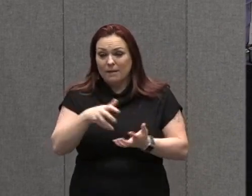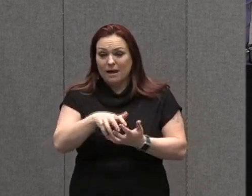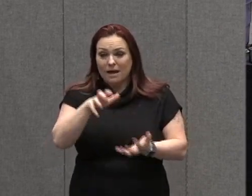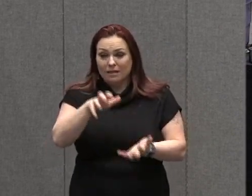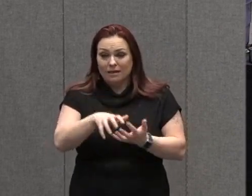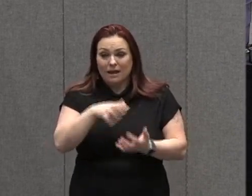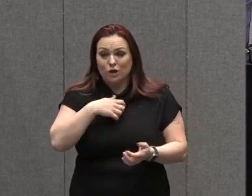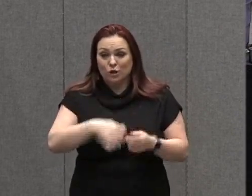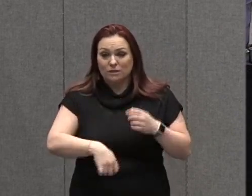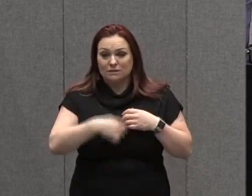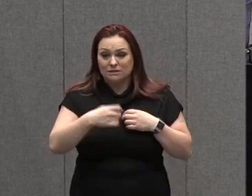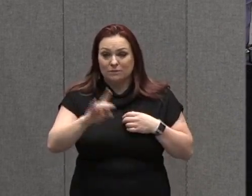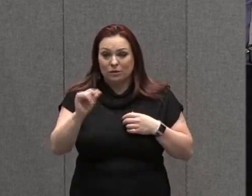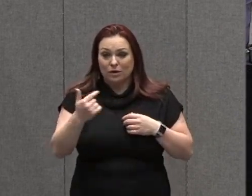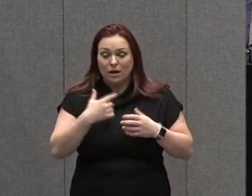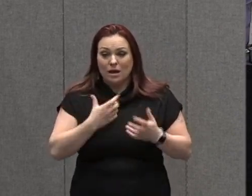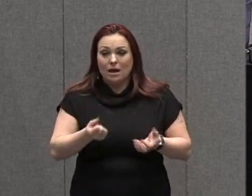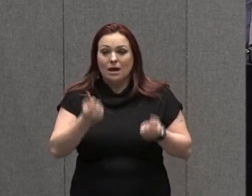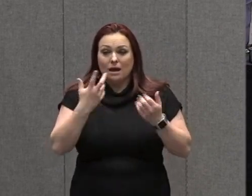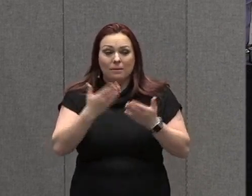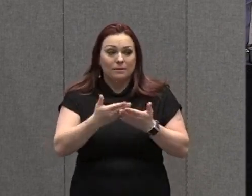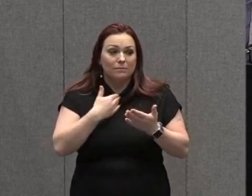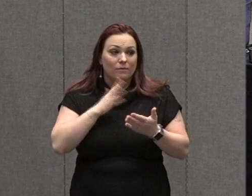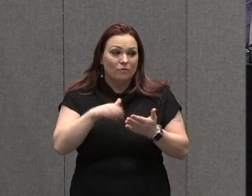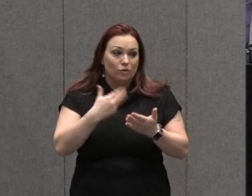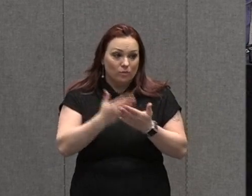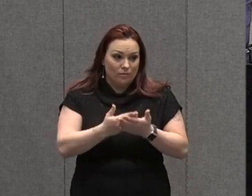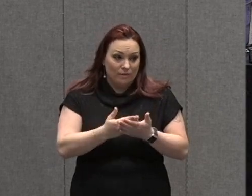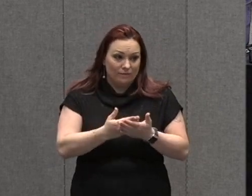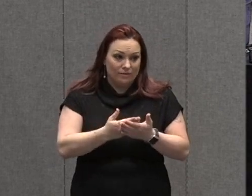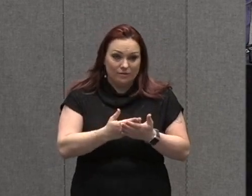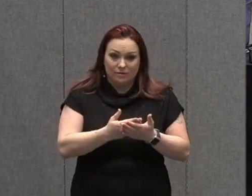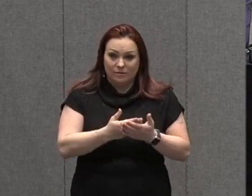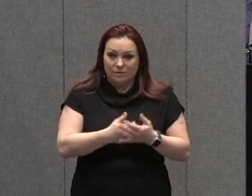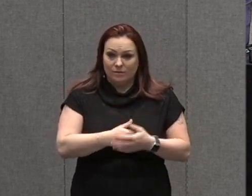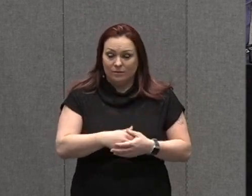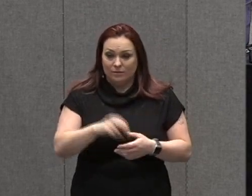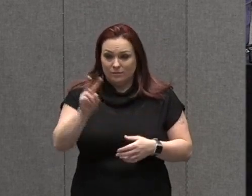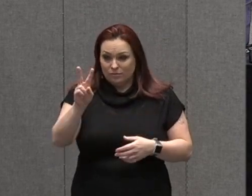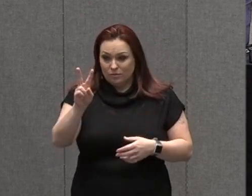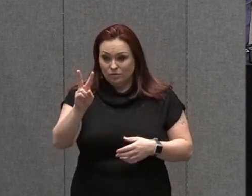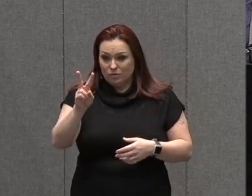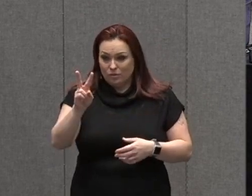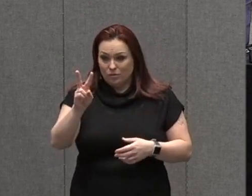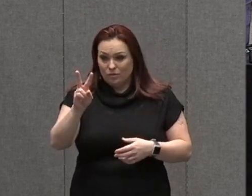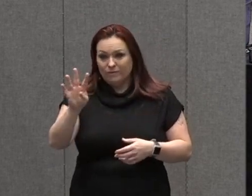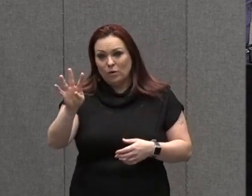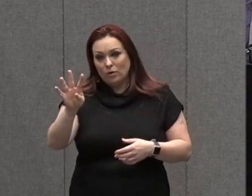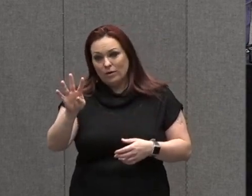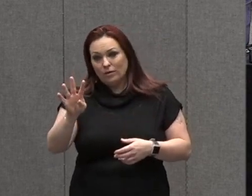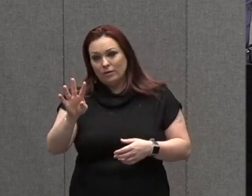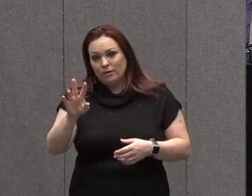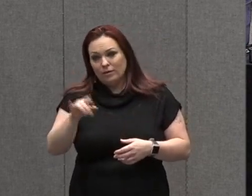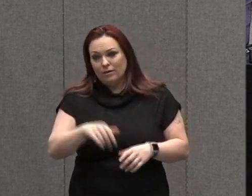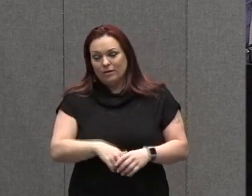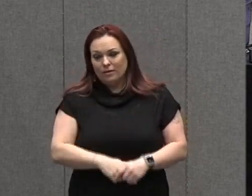How many beats do you want before you come in? Two, how's that? Just two beats? Four sorry. - Four beats.